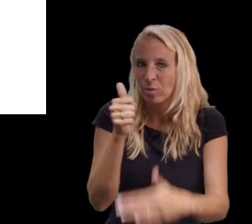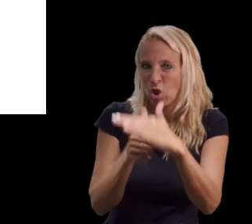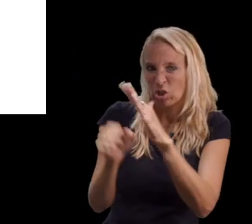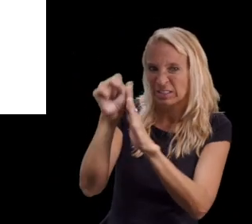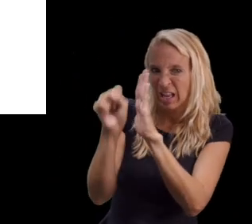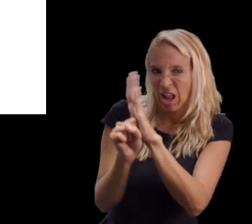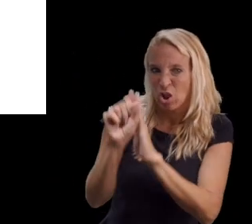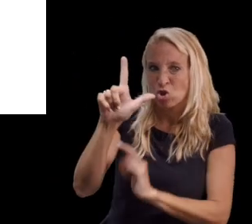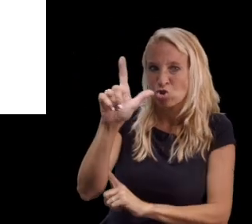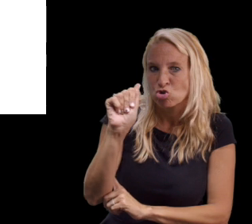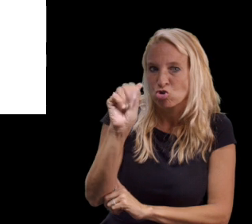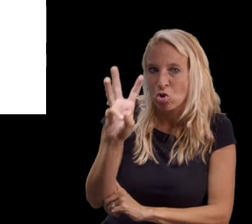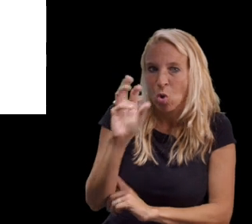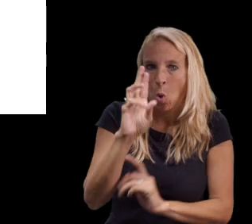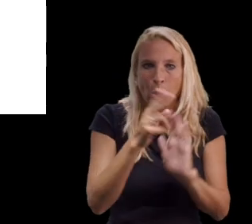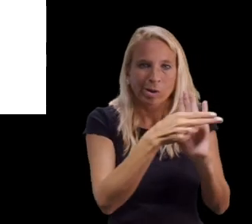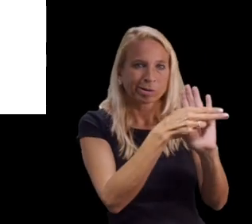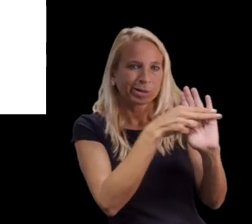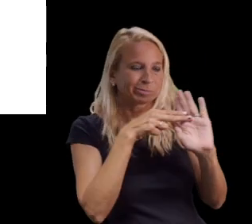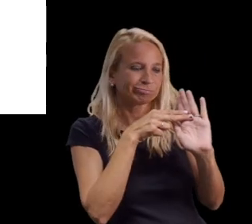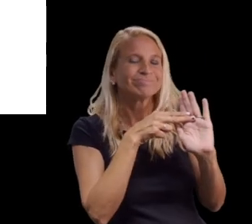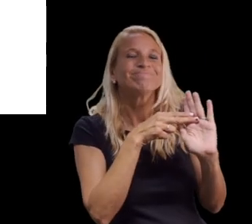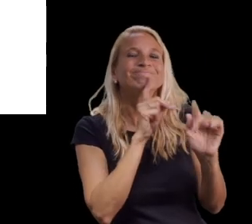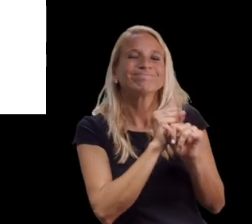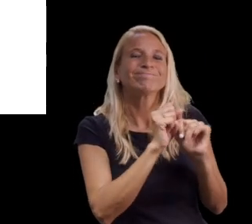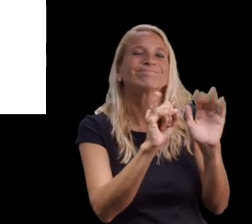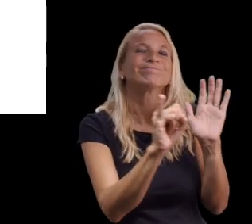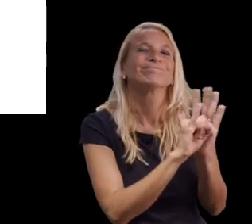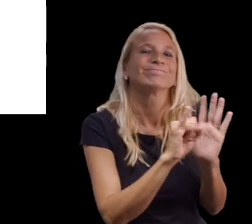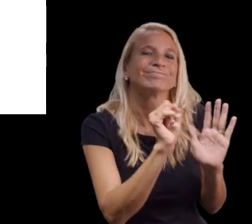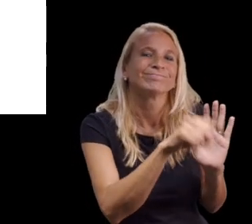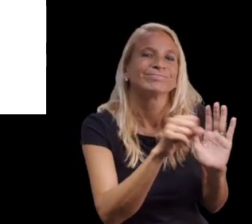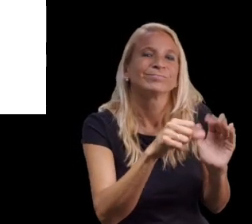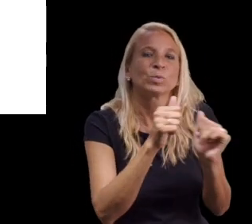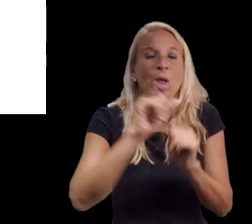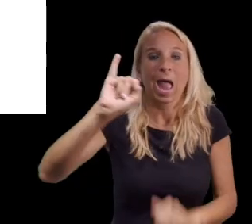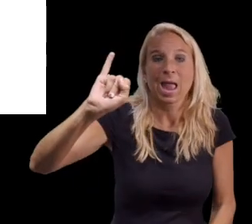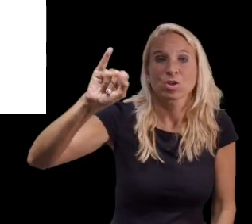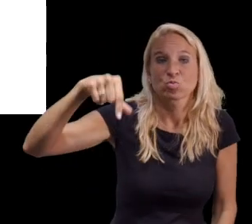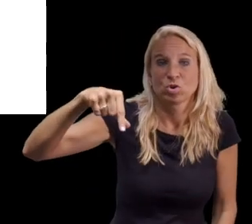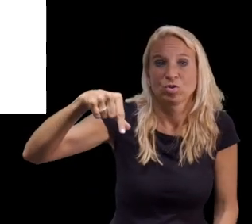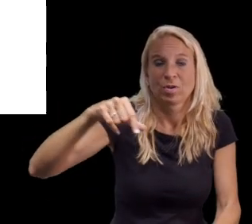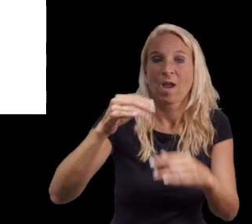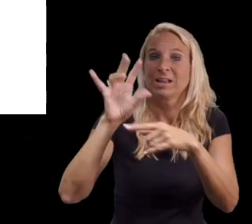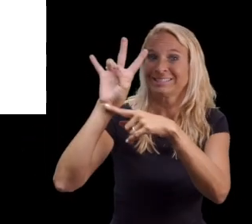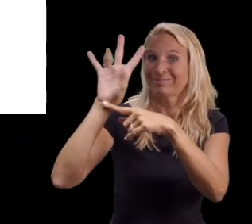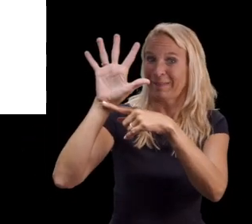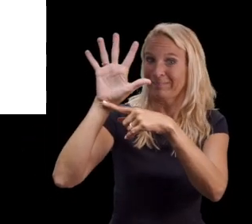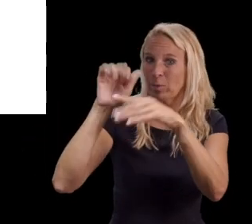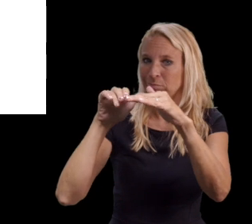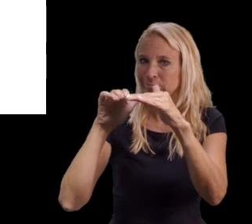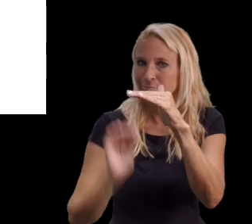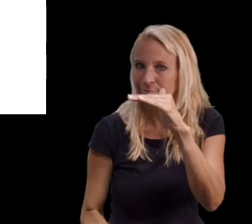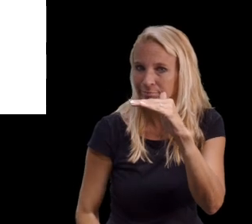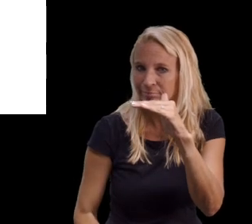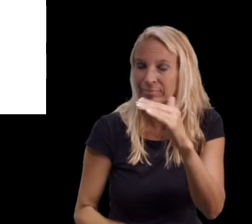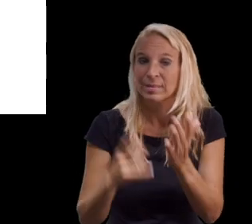under the state law or a diagnosis of a related condition with an IQ of 75 or below.